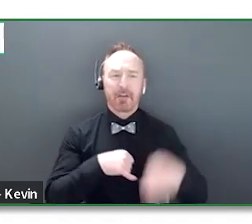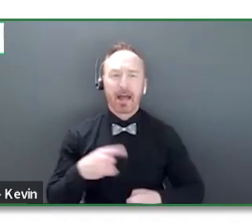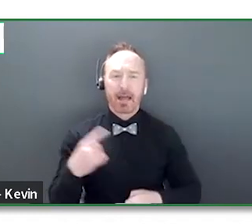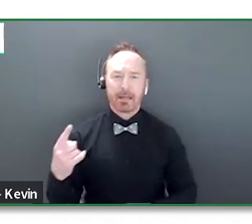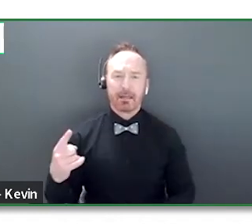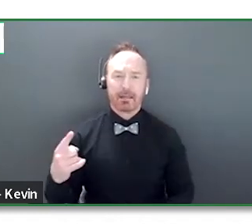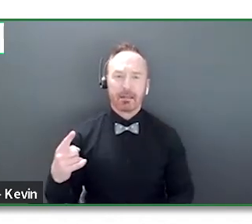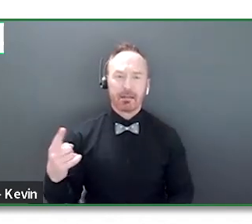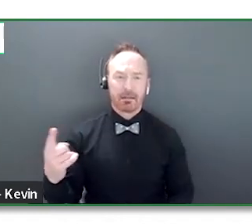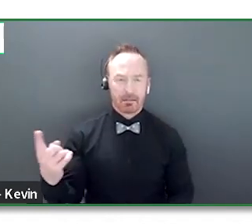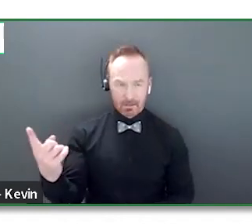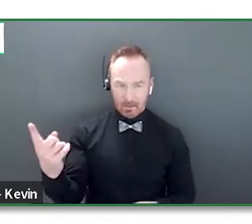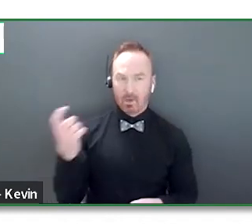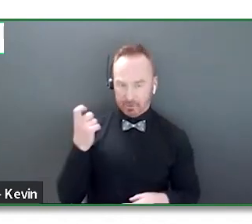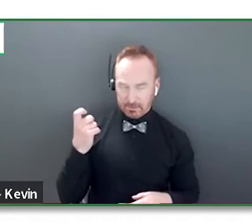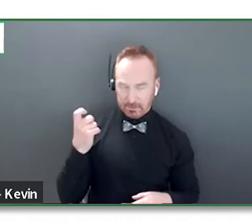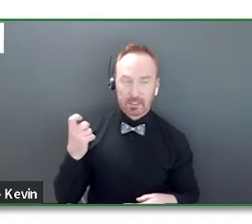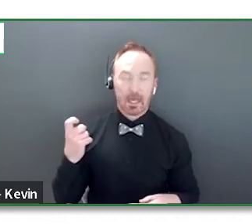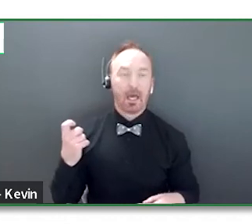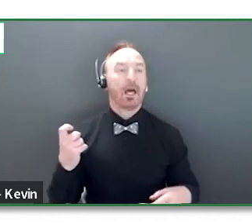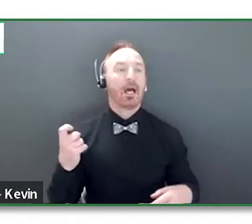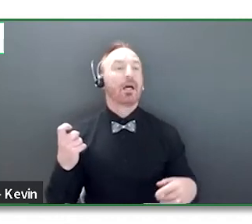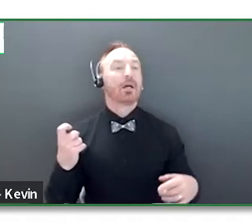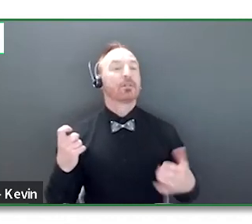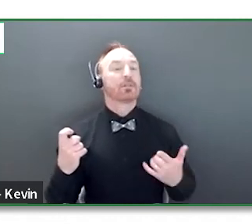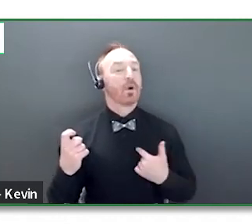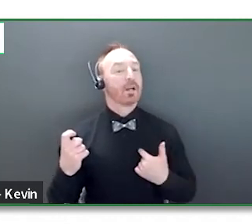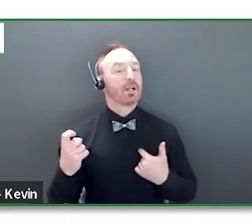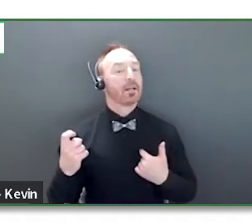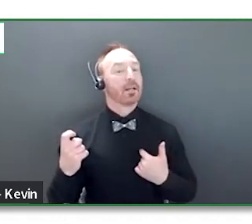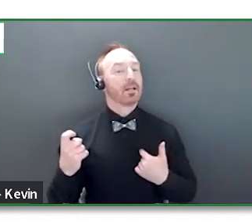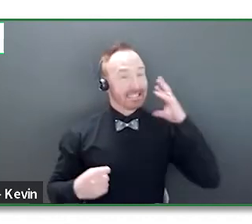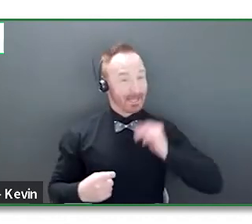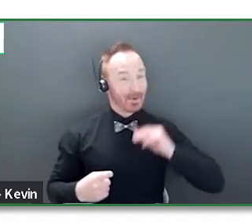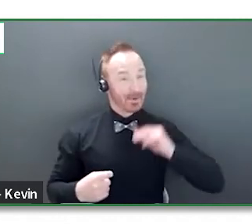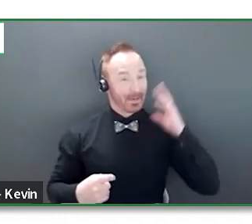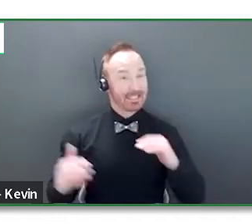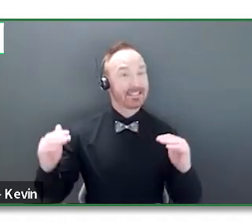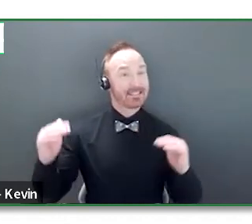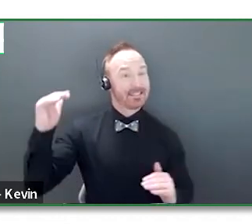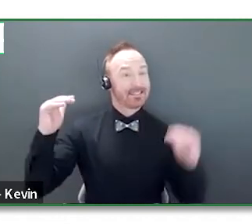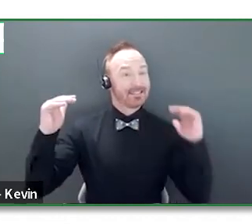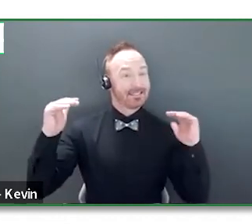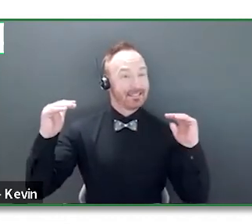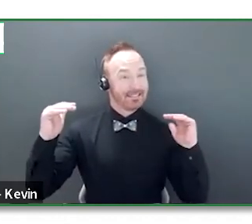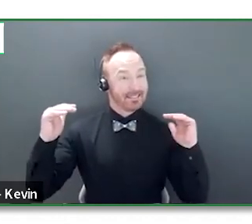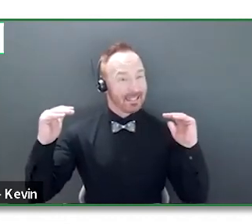meaningful equivalent experiences where you know the the to make something accessible is just